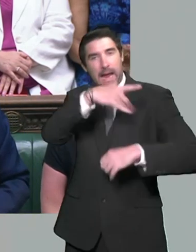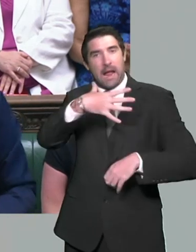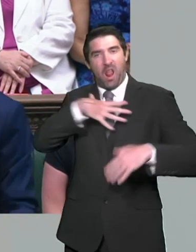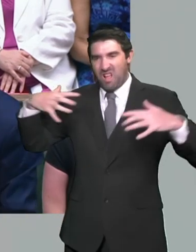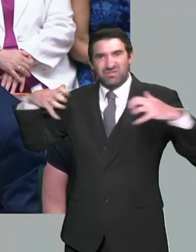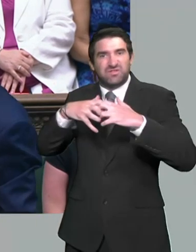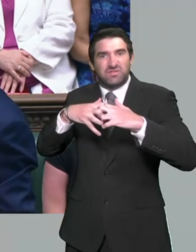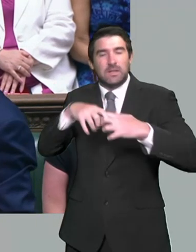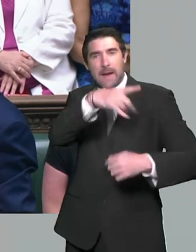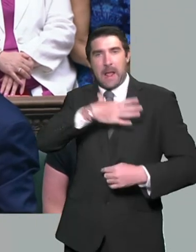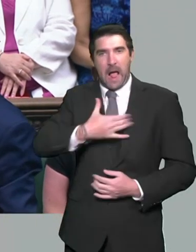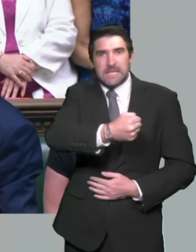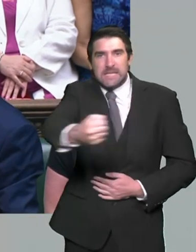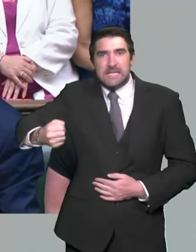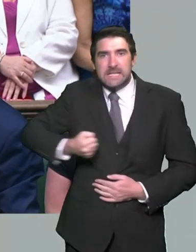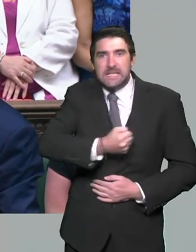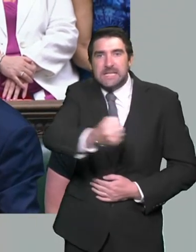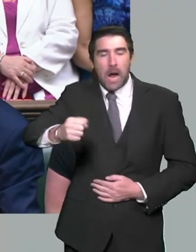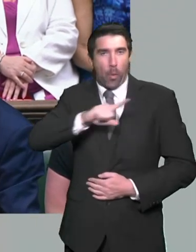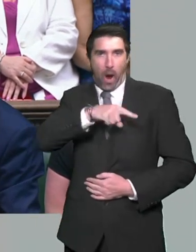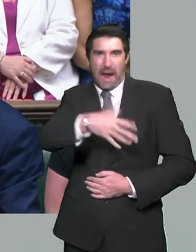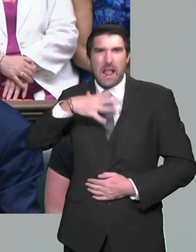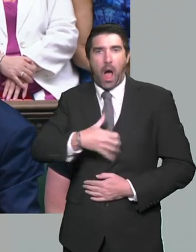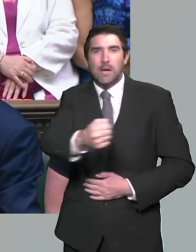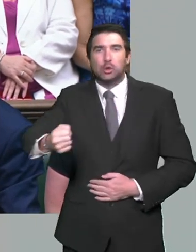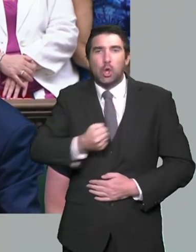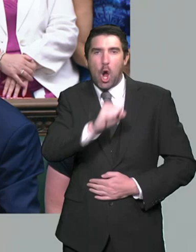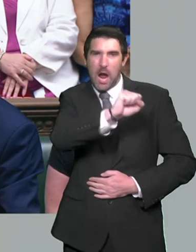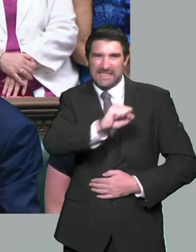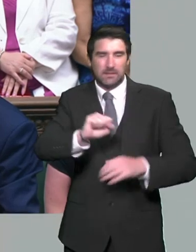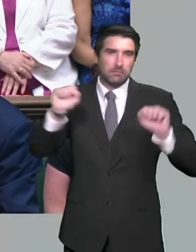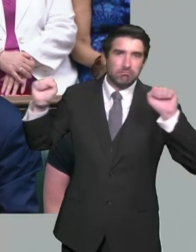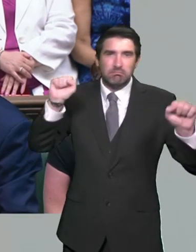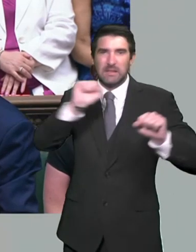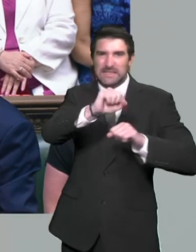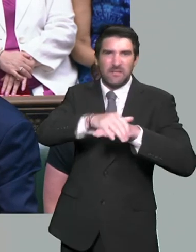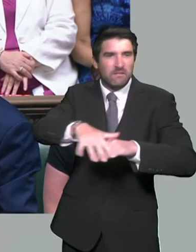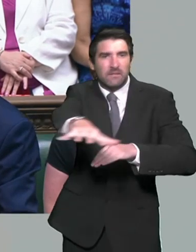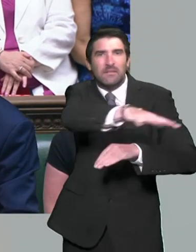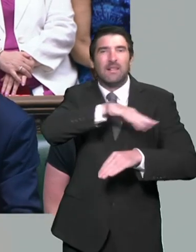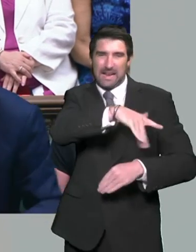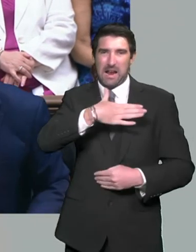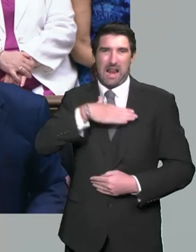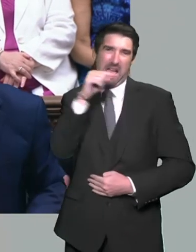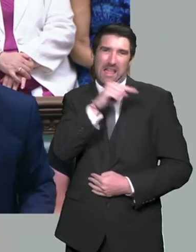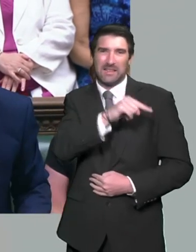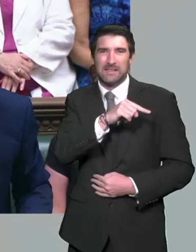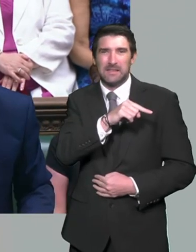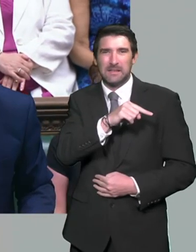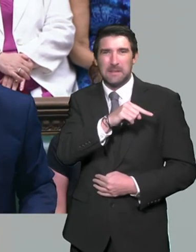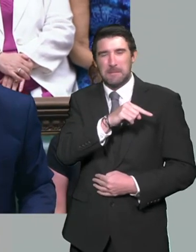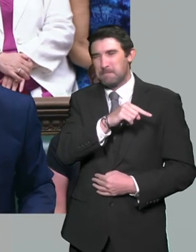As for his boasting about the economy, he thinks he can perform Jedi mind tricks on